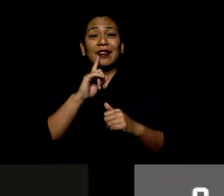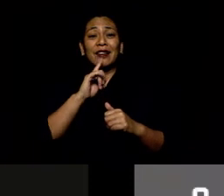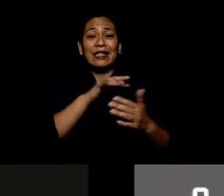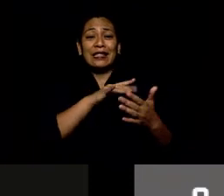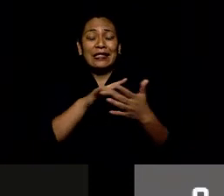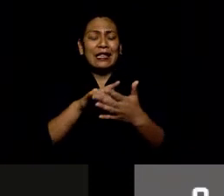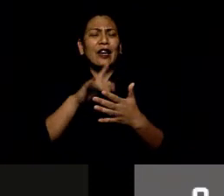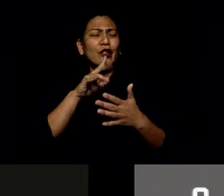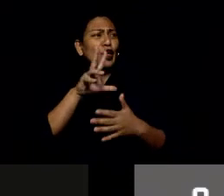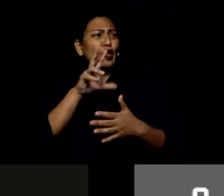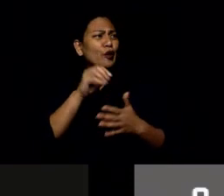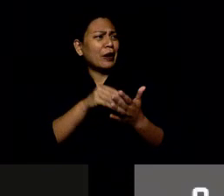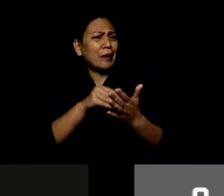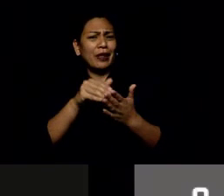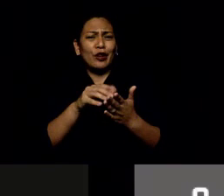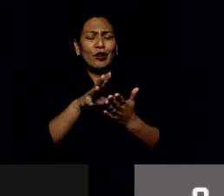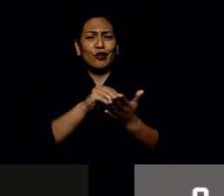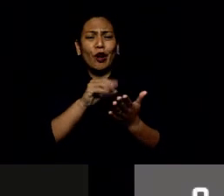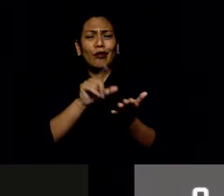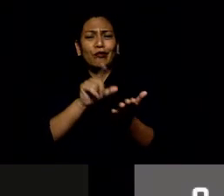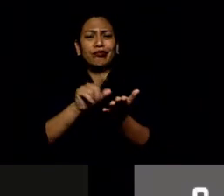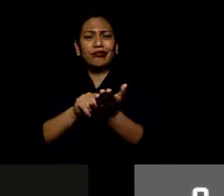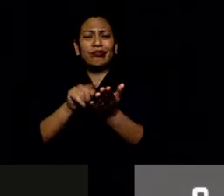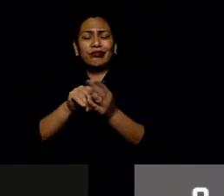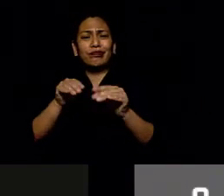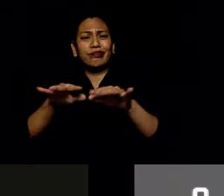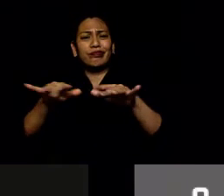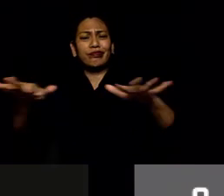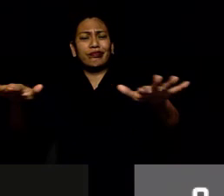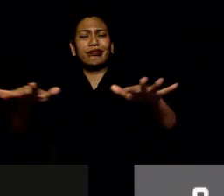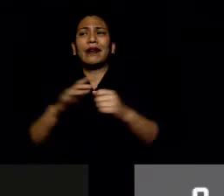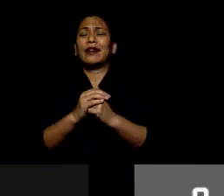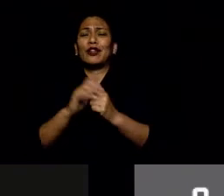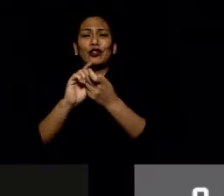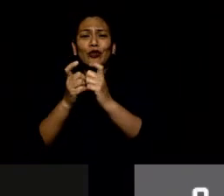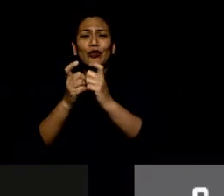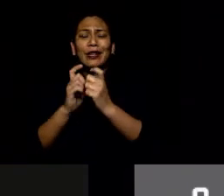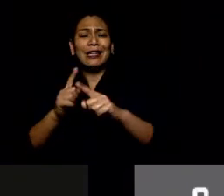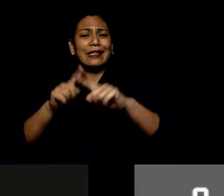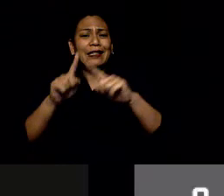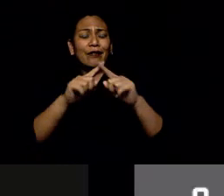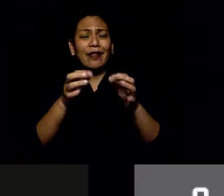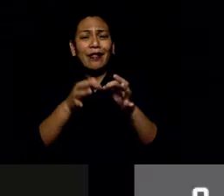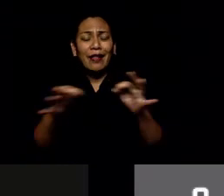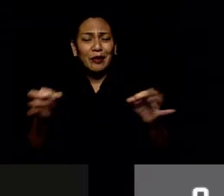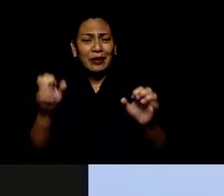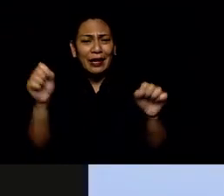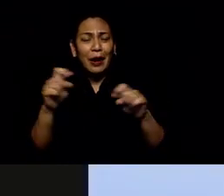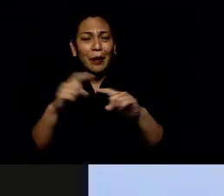It was translated into various different languages. It was quickly dismissed and it disappeared.